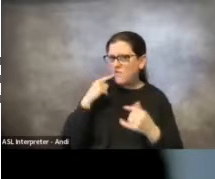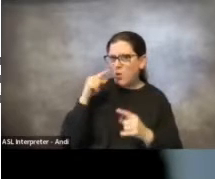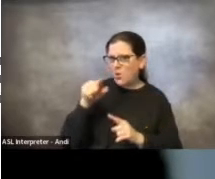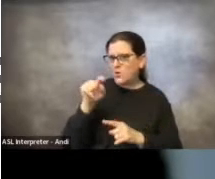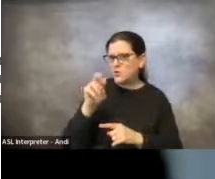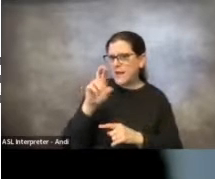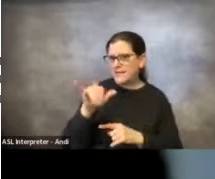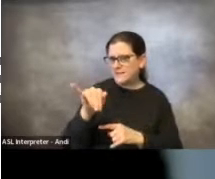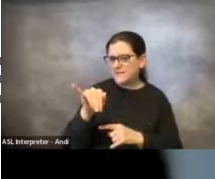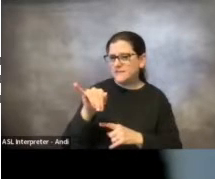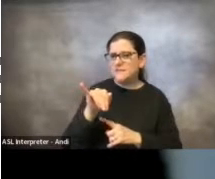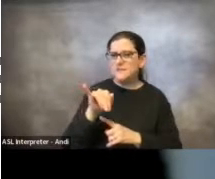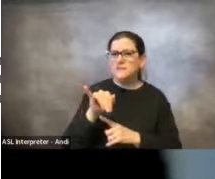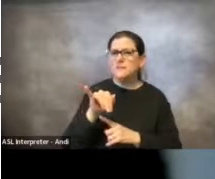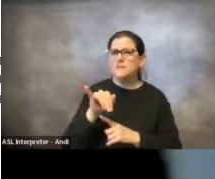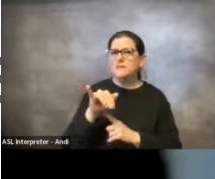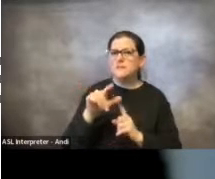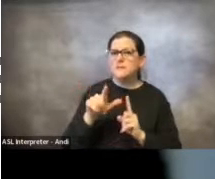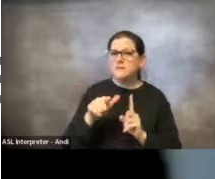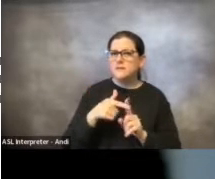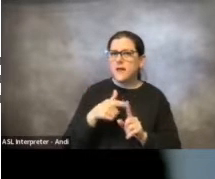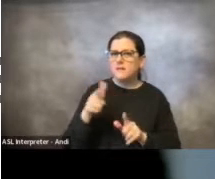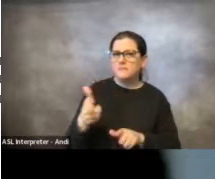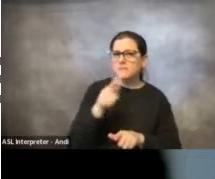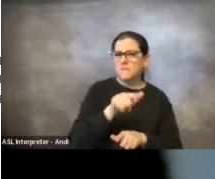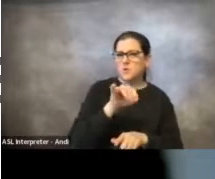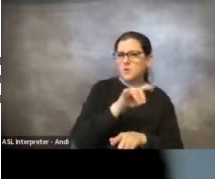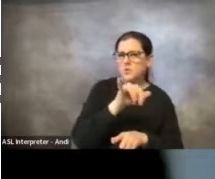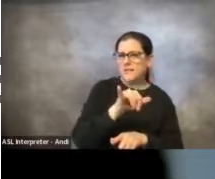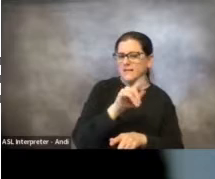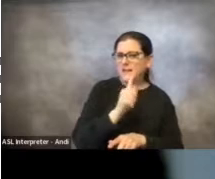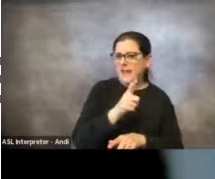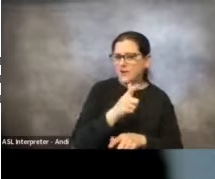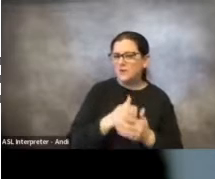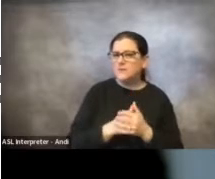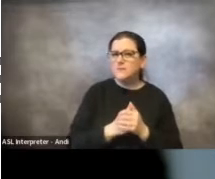turn to I think it will be Judy Dettmer from our team to go over the other portion. So if there's